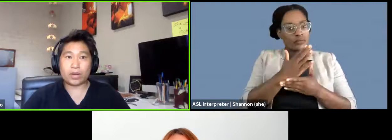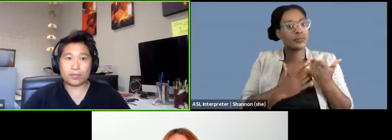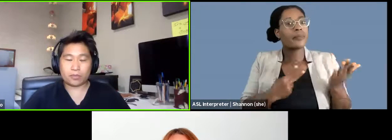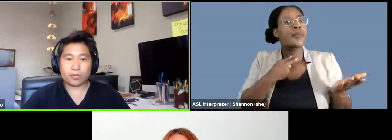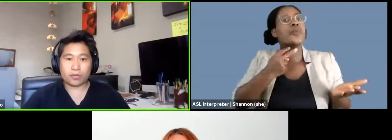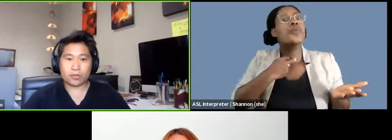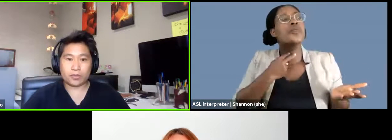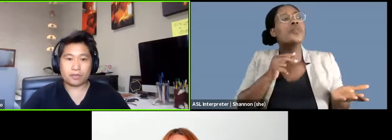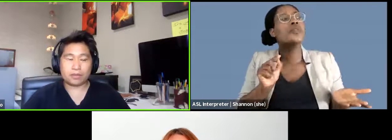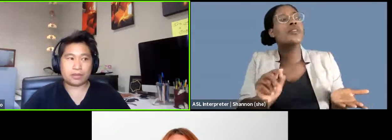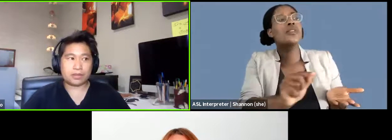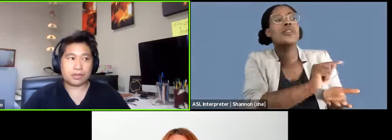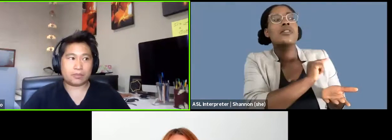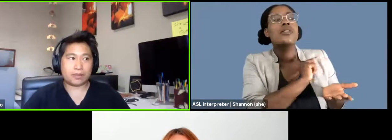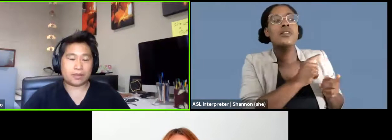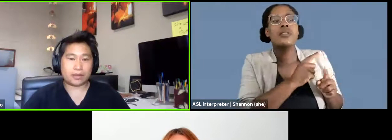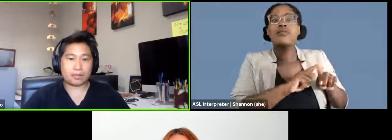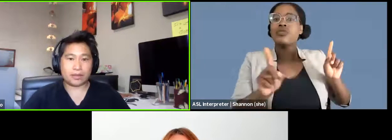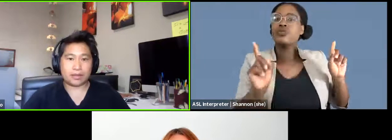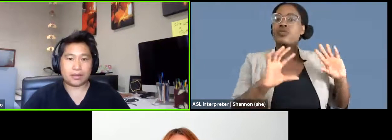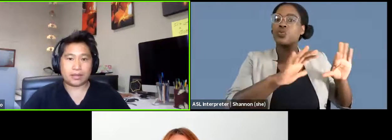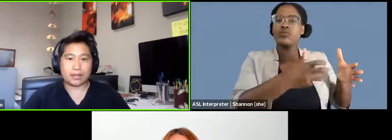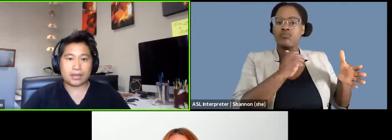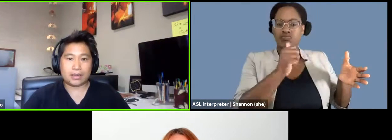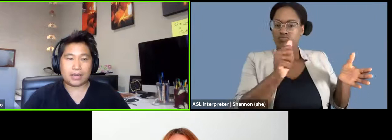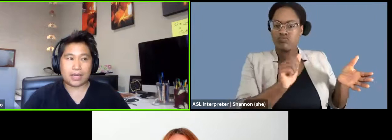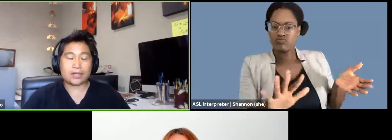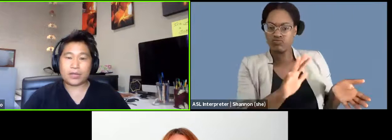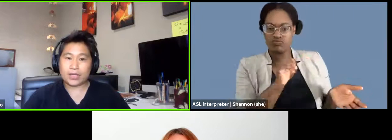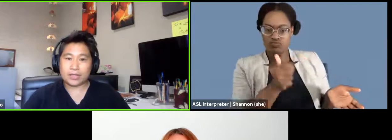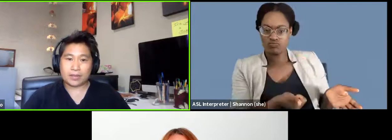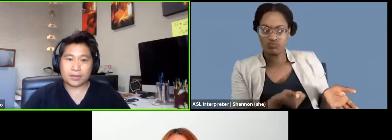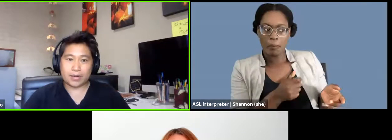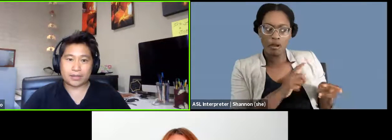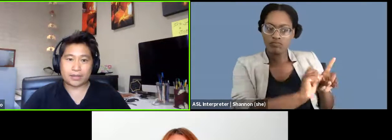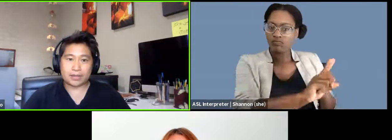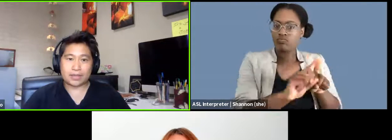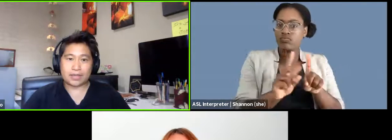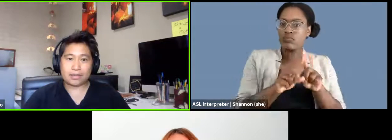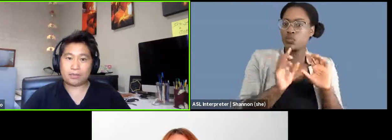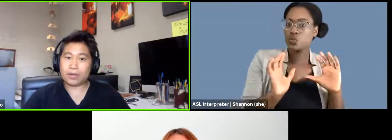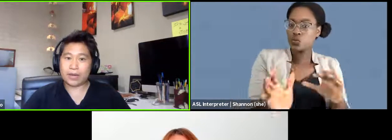one of the more vocal people within the company, I could reach out to them directly to see: one,